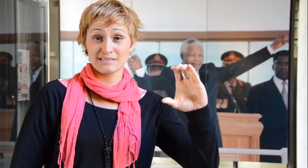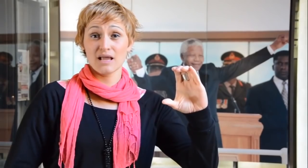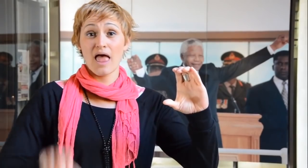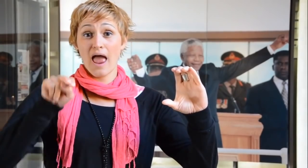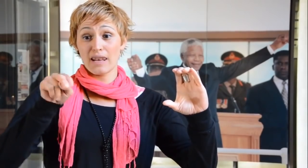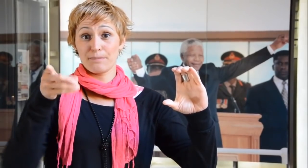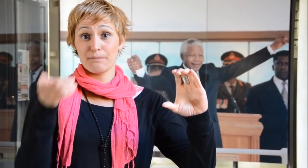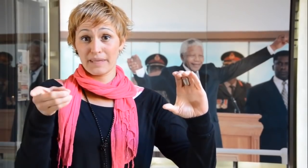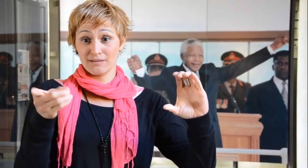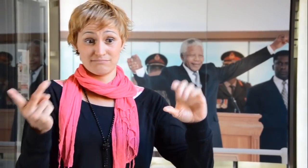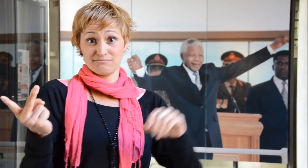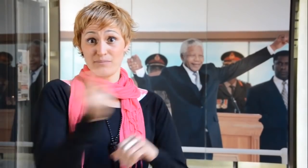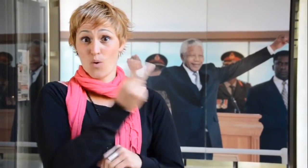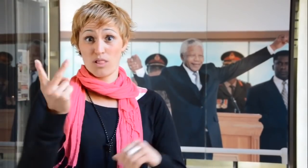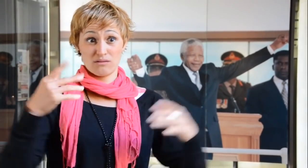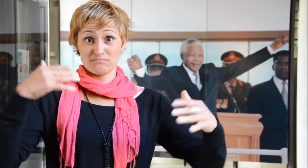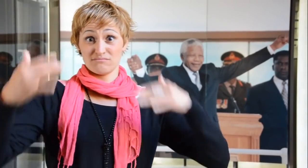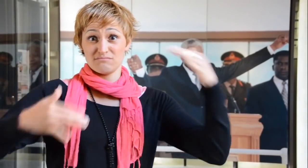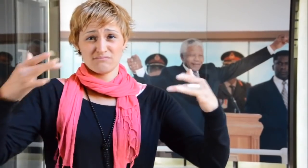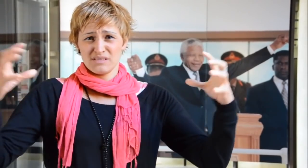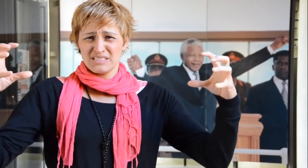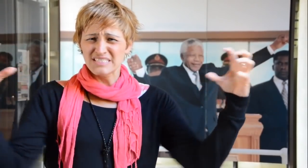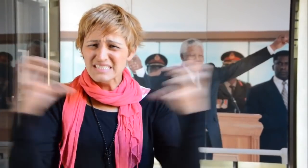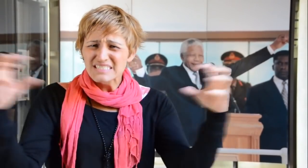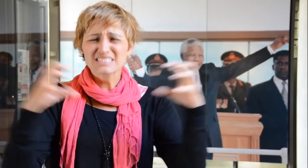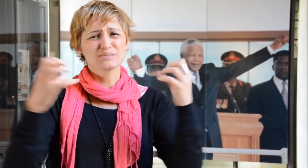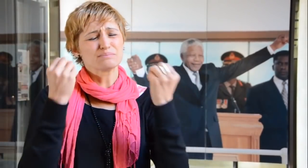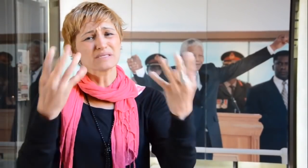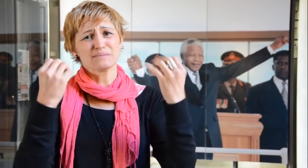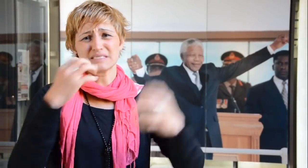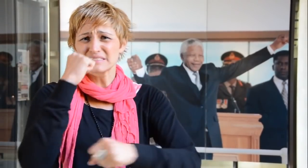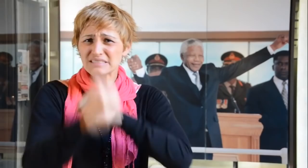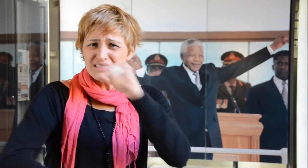Both the NP and the ANC parties had so much ongoing conflicts throughout the